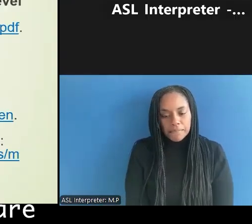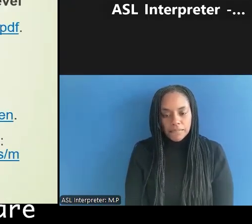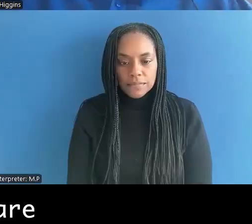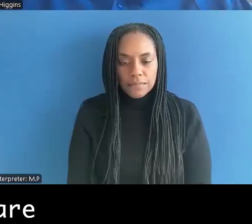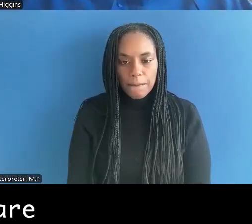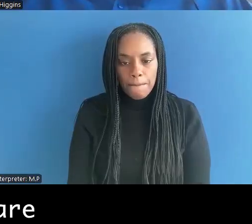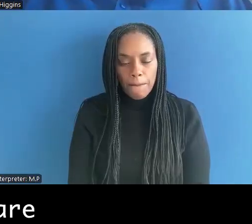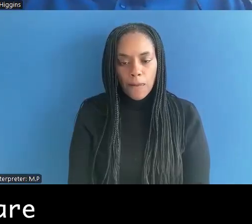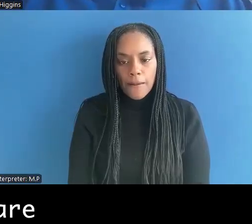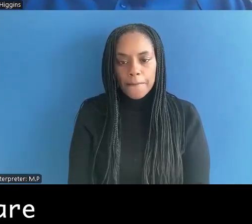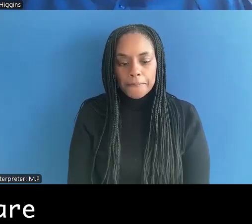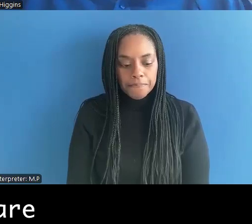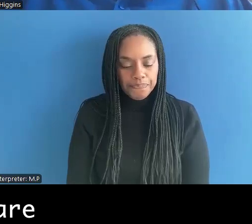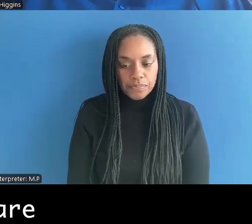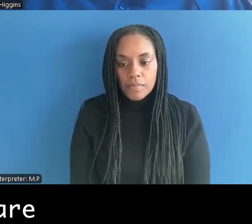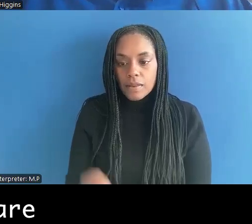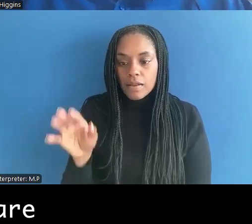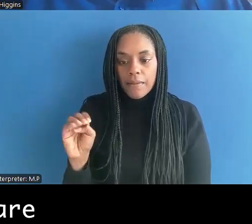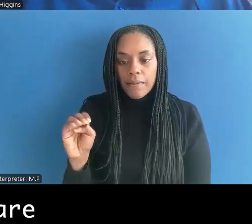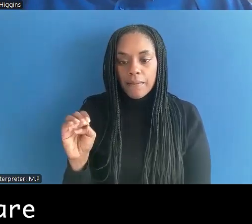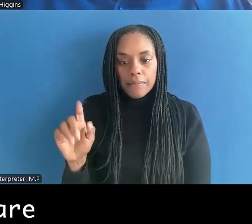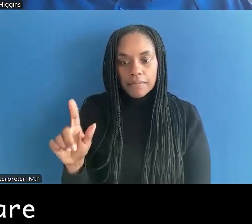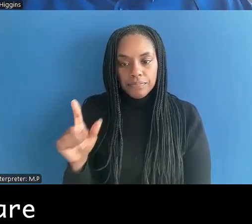And then Medi-Cal Managed Care Health Care Options.